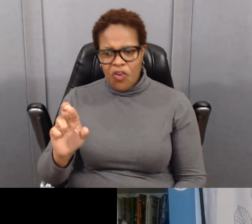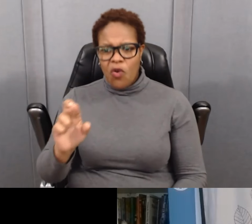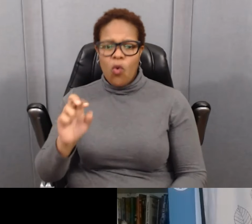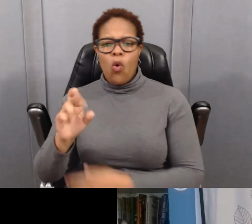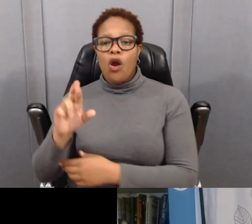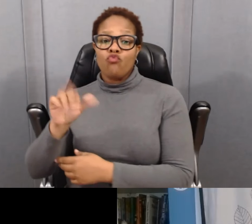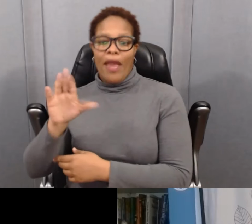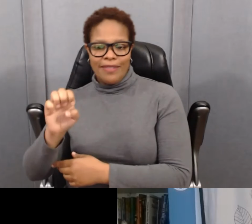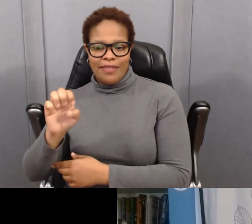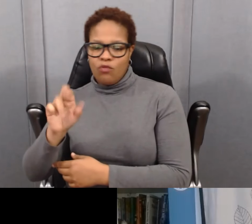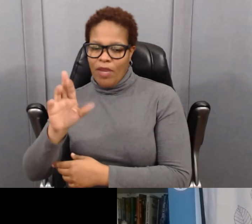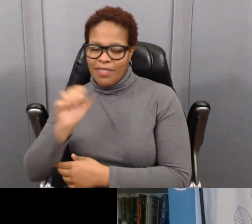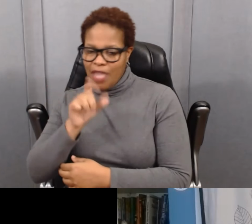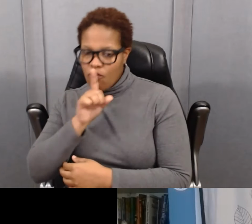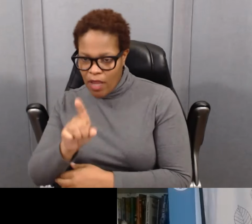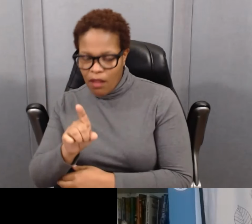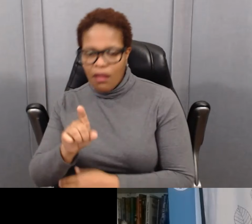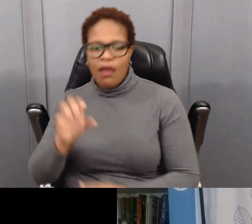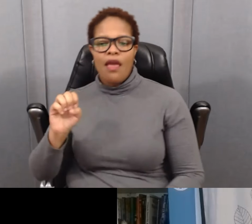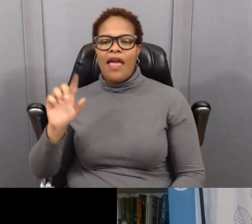Whether that's ethnicities, whether that's color, all of that.